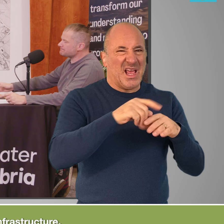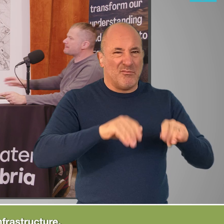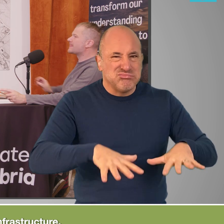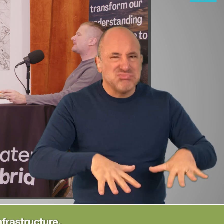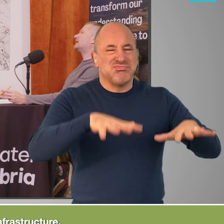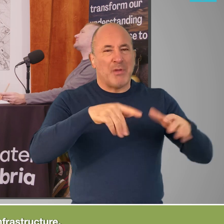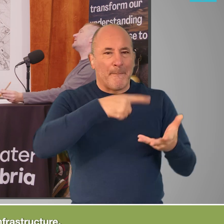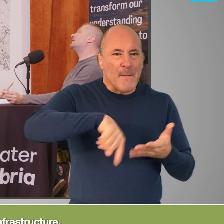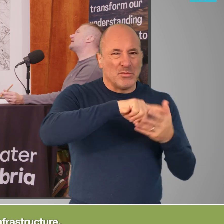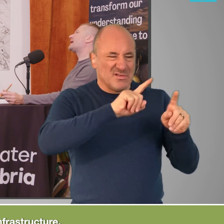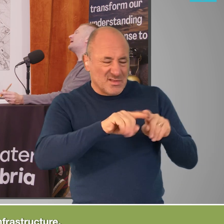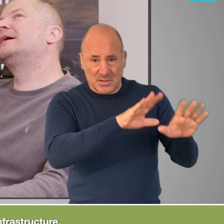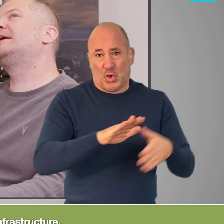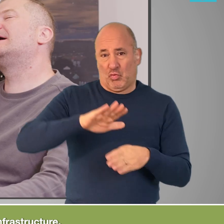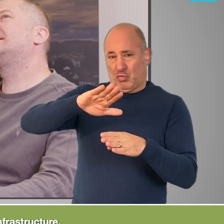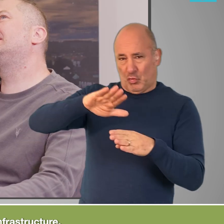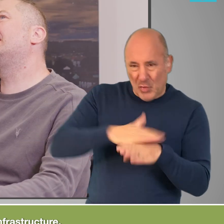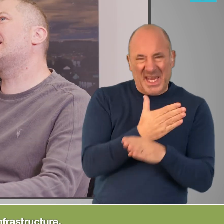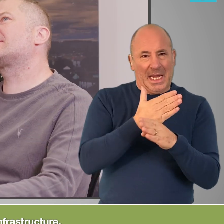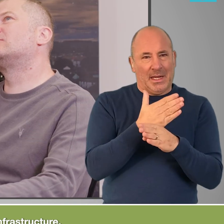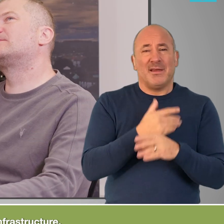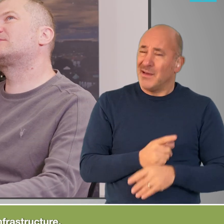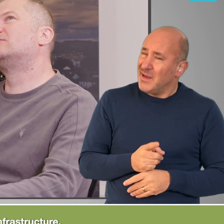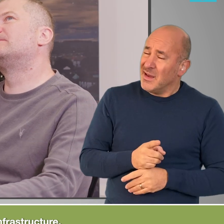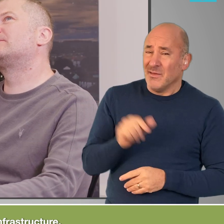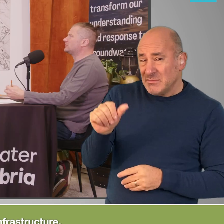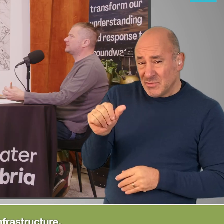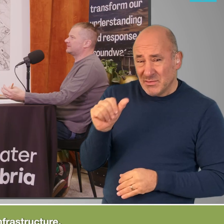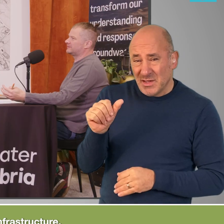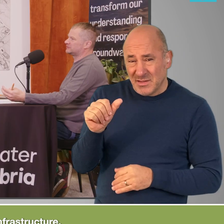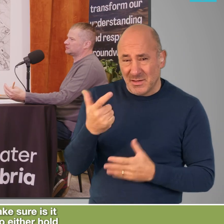and then your green infrastructure. Yeah, so Blue Green Infrastructure,